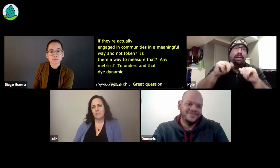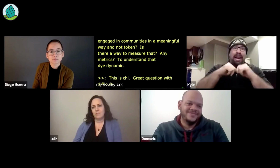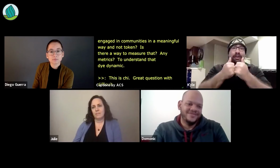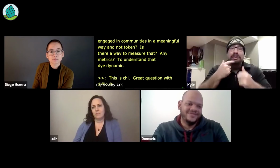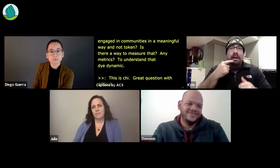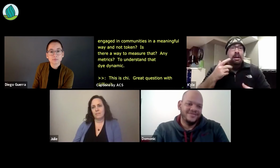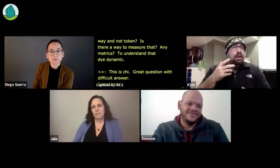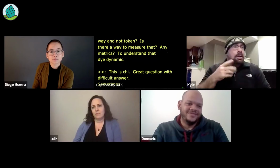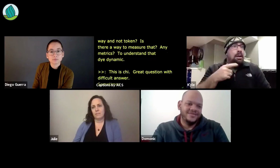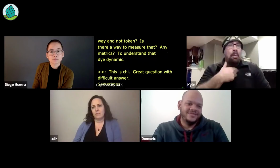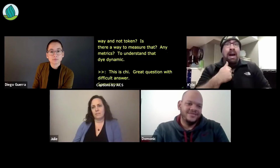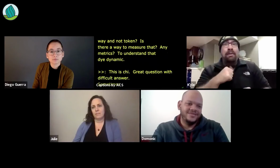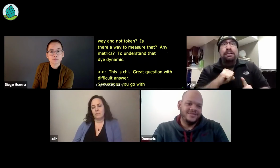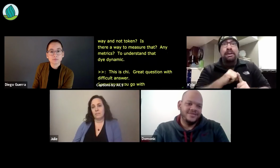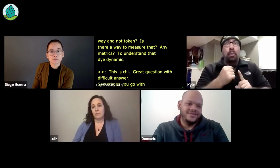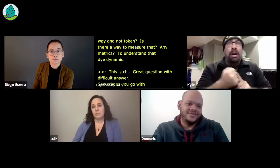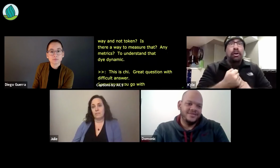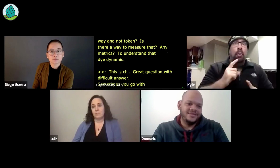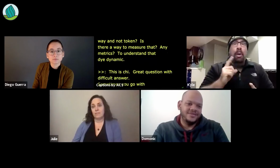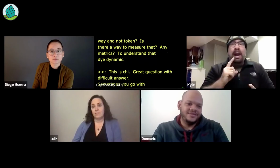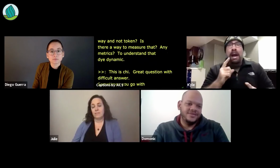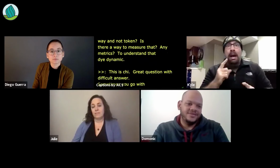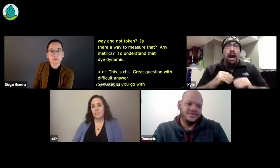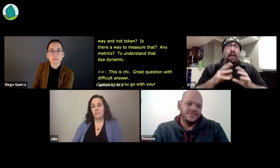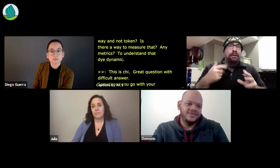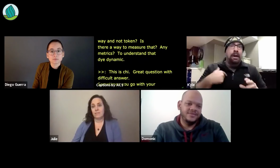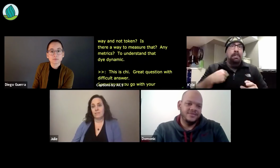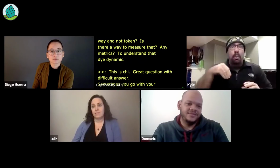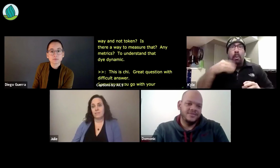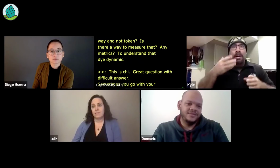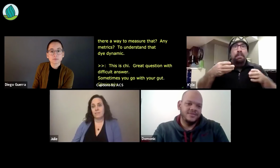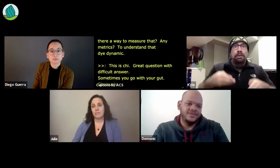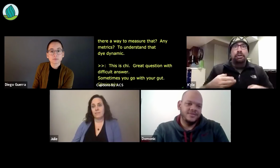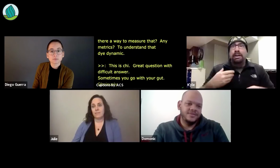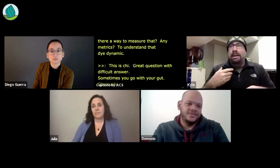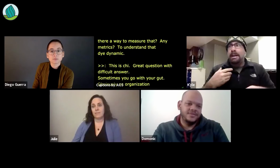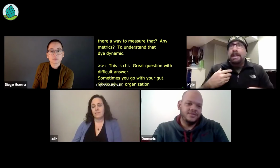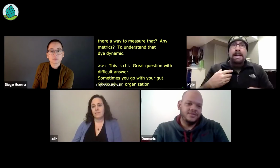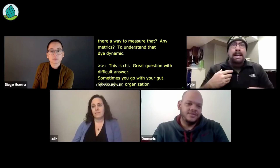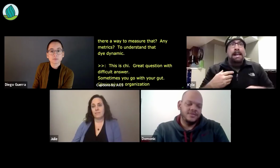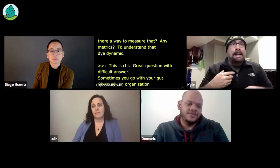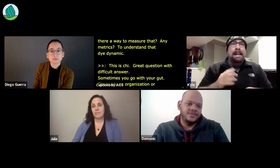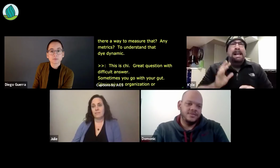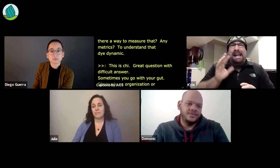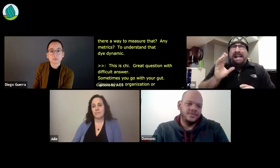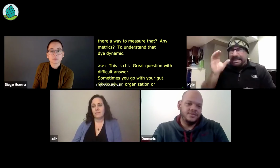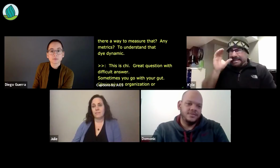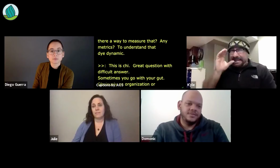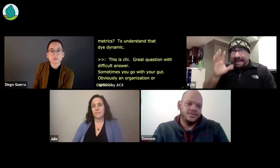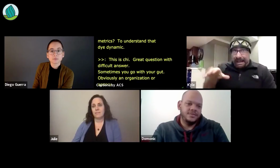they're like, oh goodness, we have a situation come up, and we have a white person. Let me look and find this person of color.